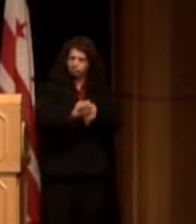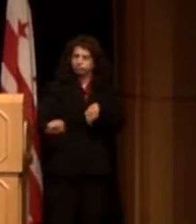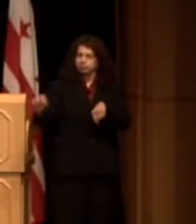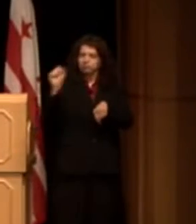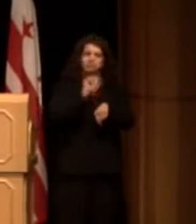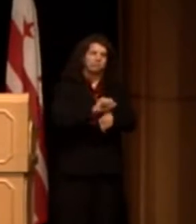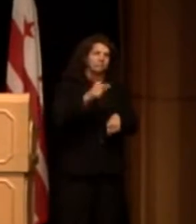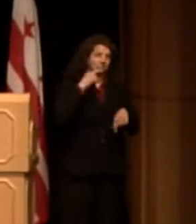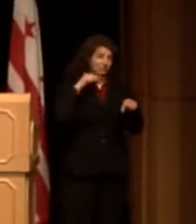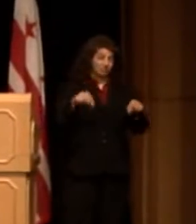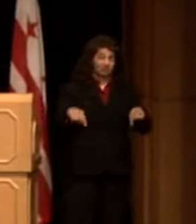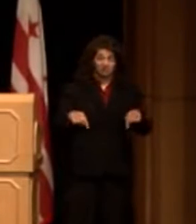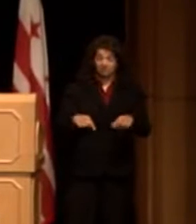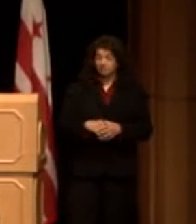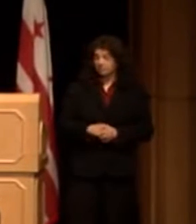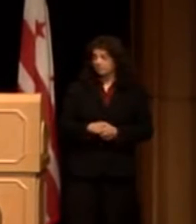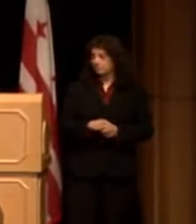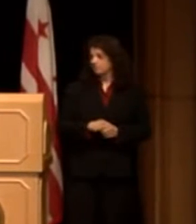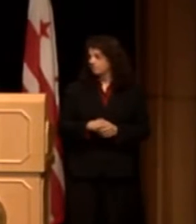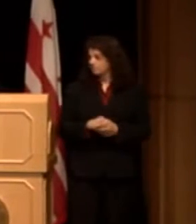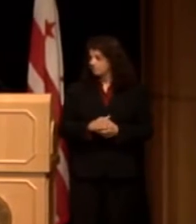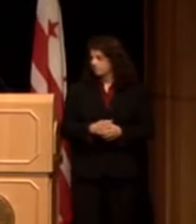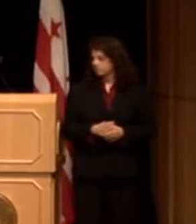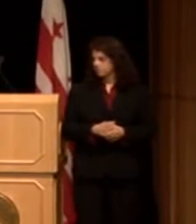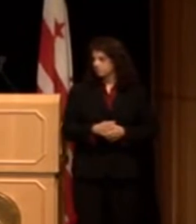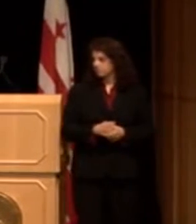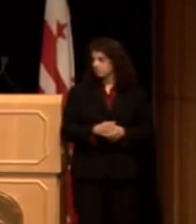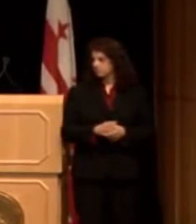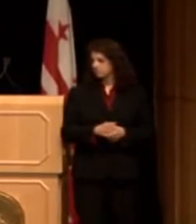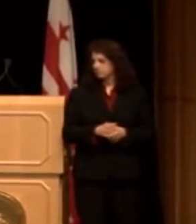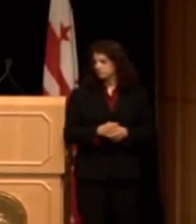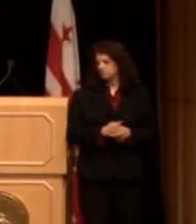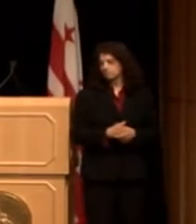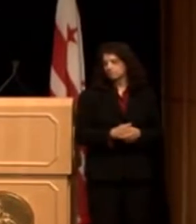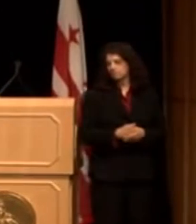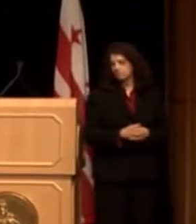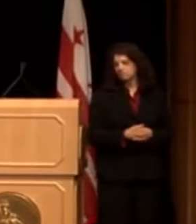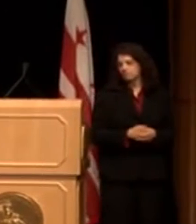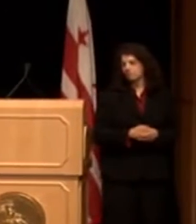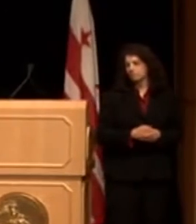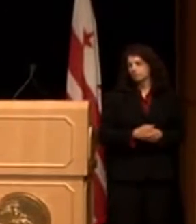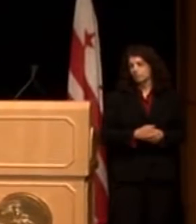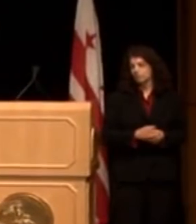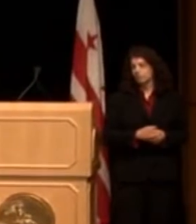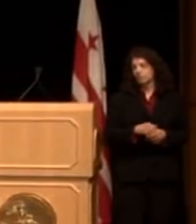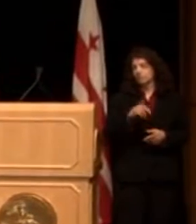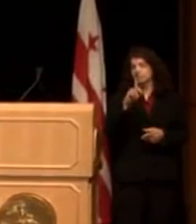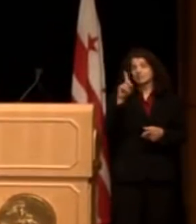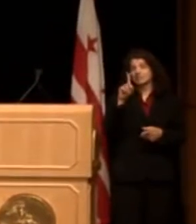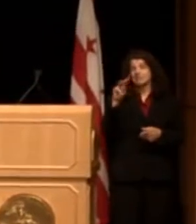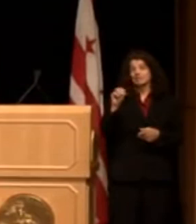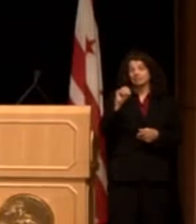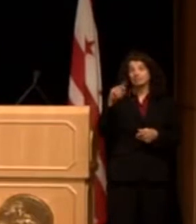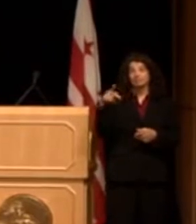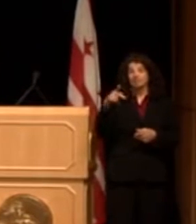AS IT RELATES TO DMPED IN 2016, I THINK WE HAD A PRETTY GOOD YEAR. AS YOU ALL HAVE PROBABLY HEARD